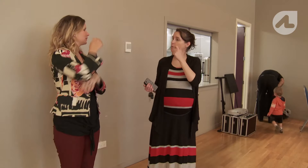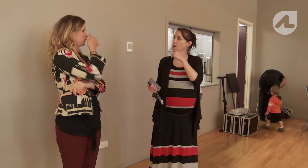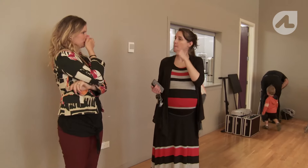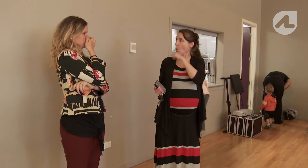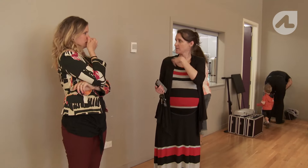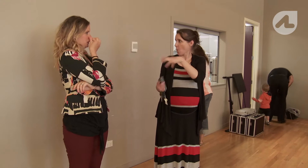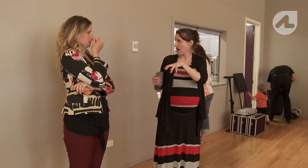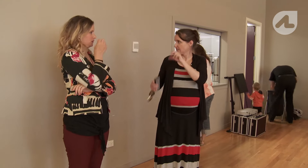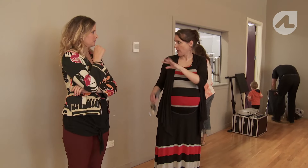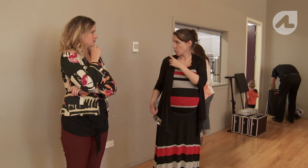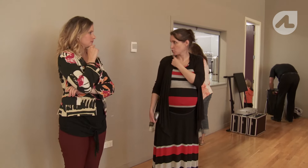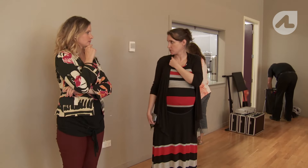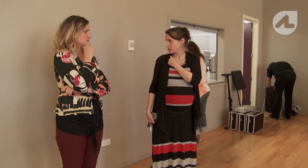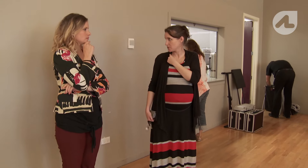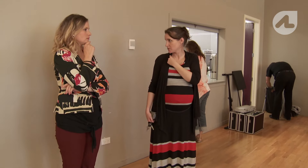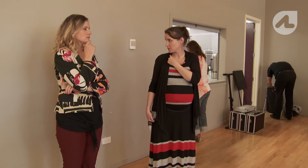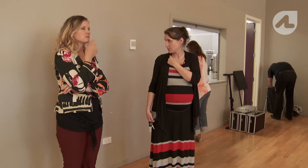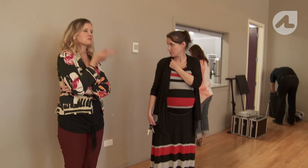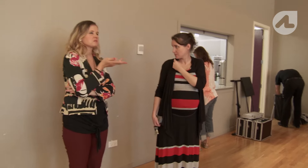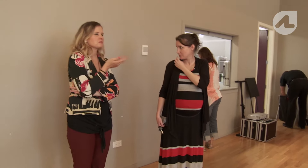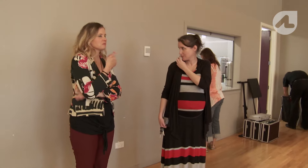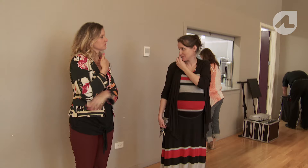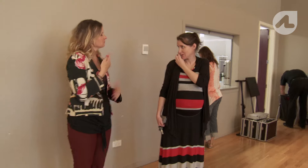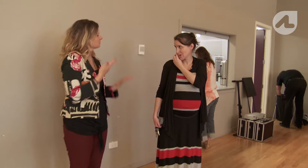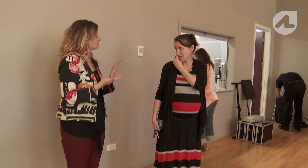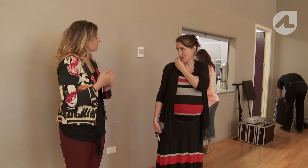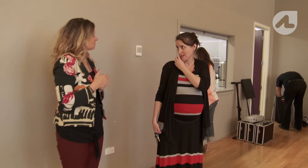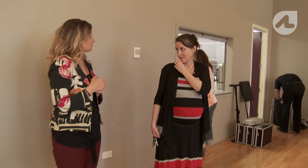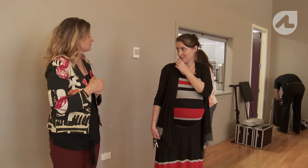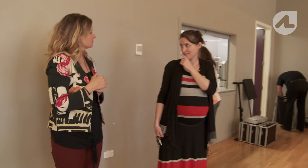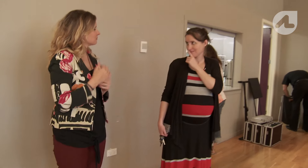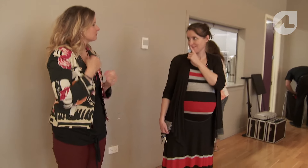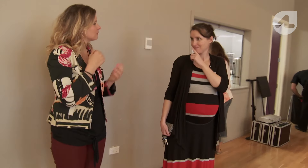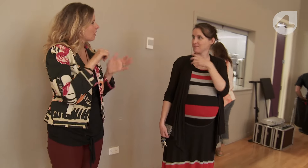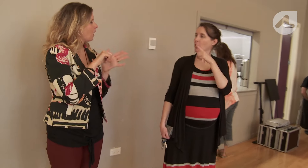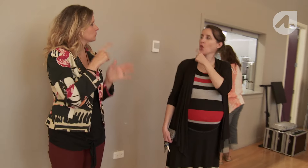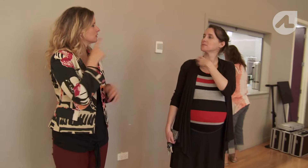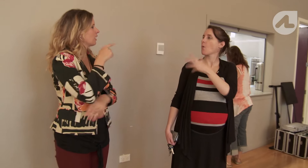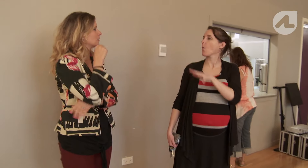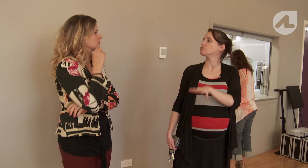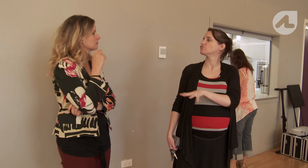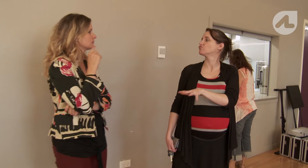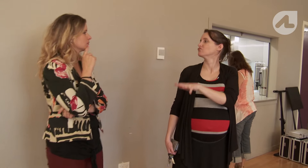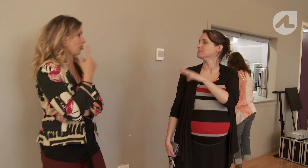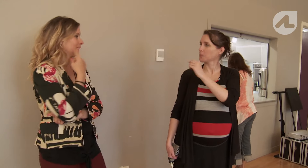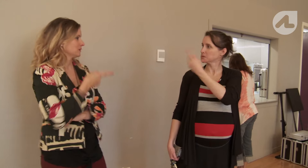Are boys quite a bit more active than girls? I don't know. It depends really. Yeah girls are more easy going.